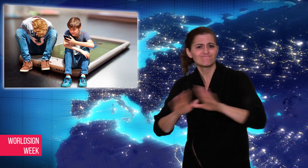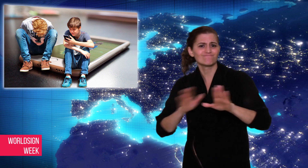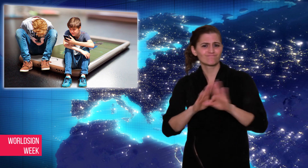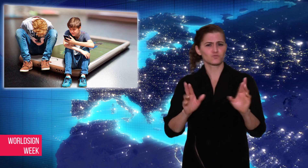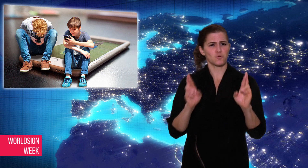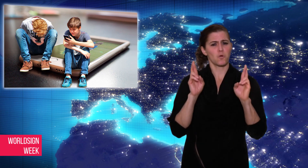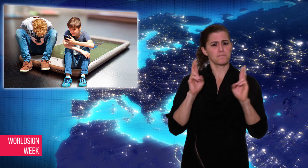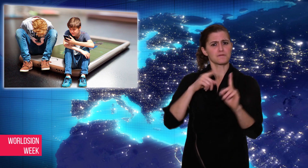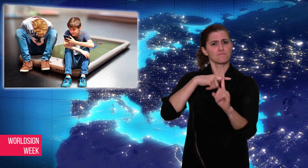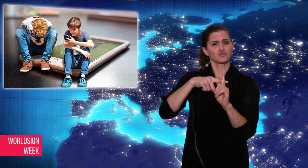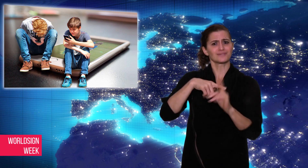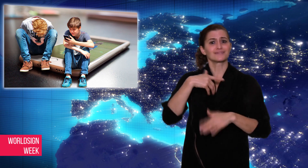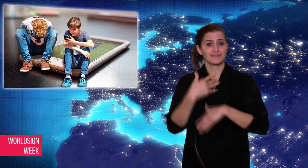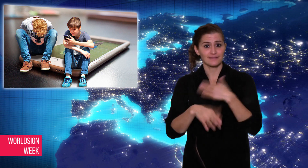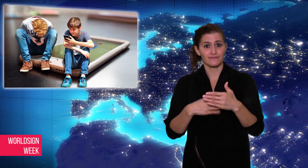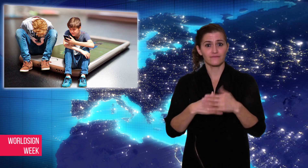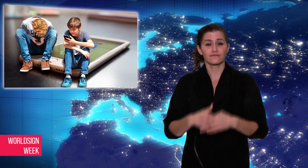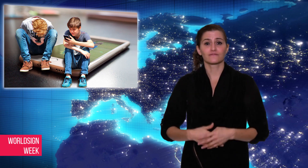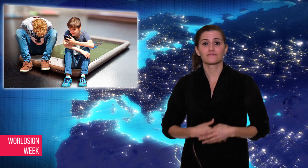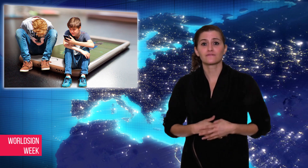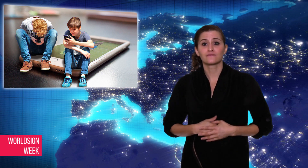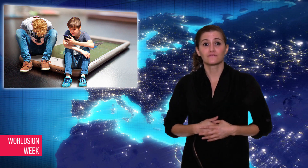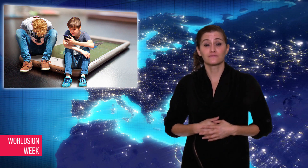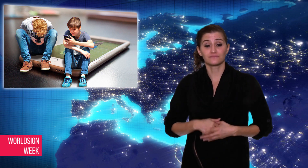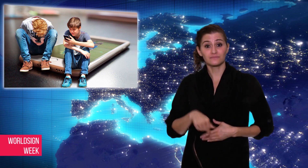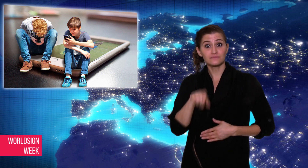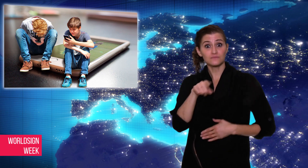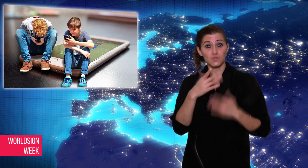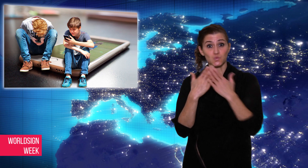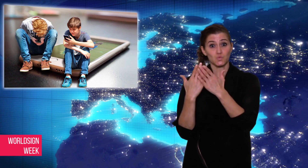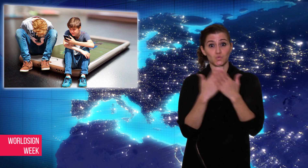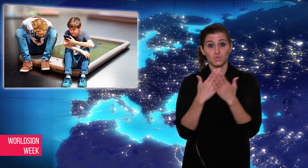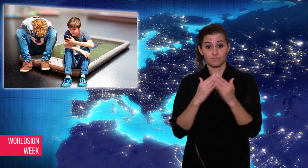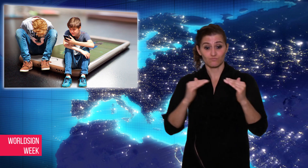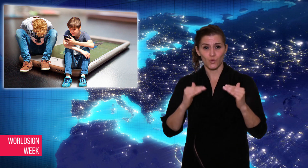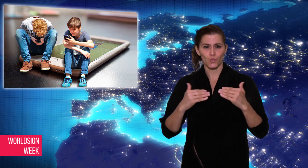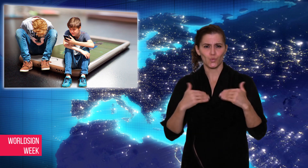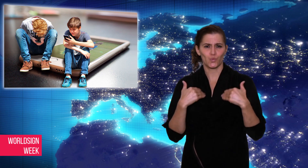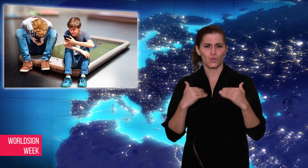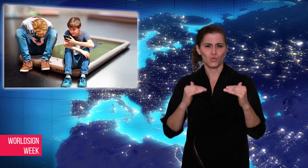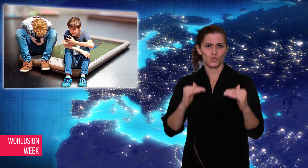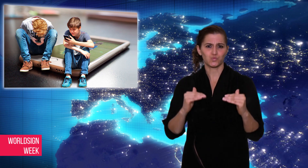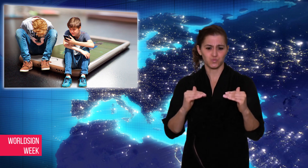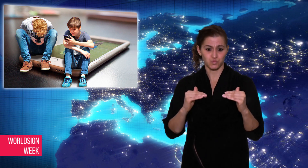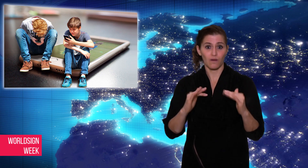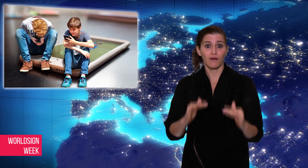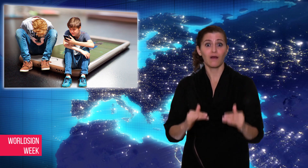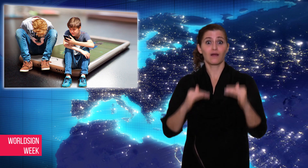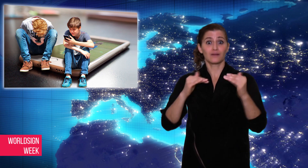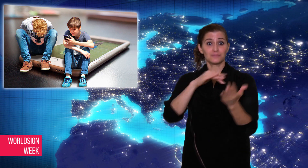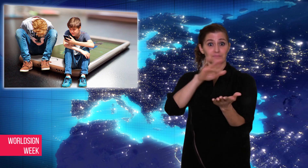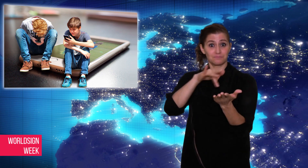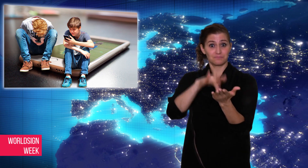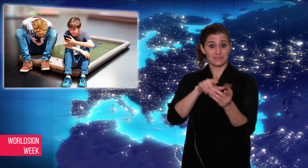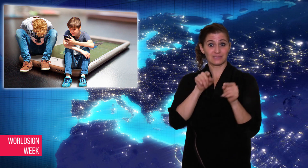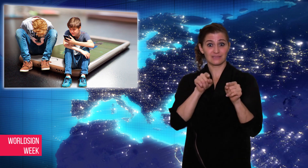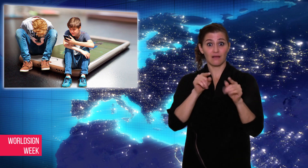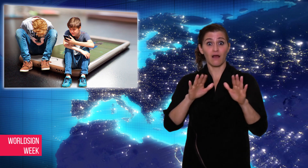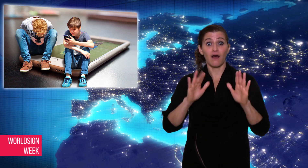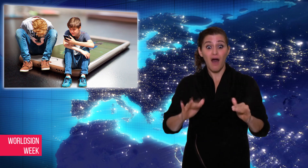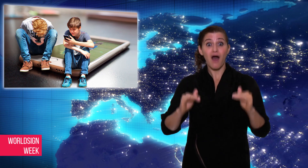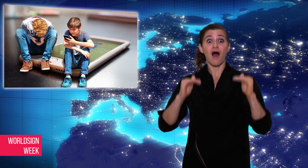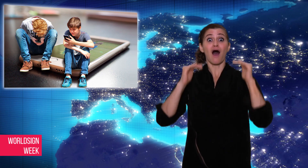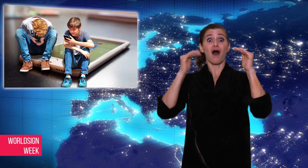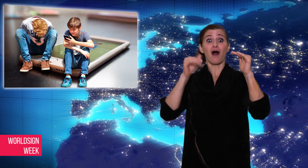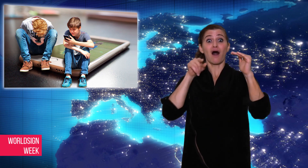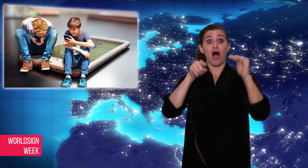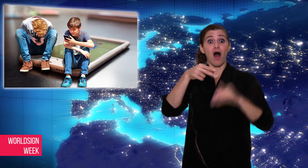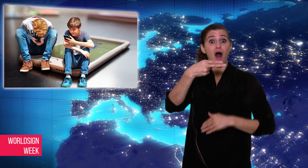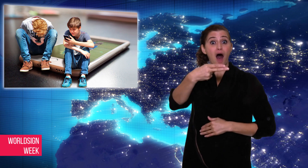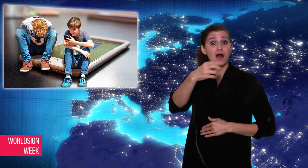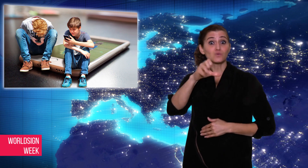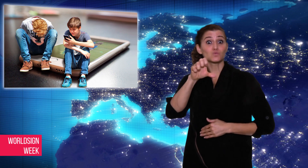schools are not forced to implement